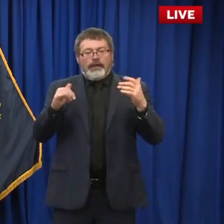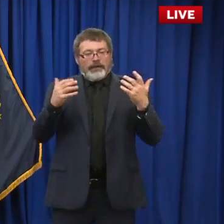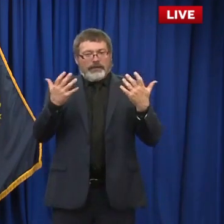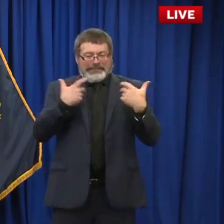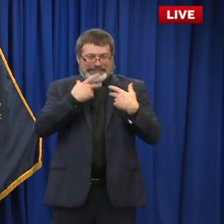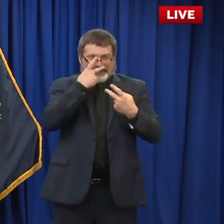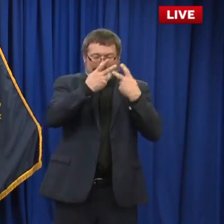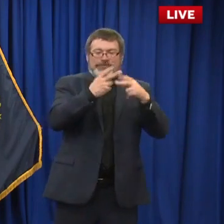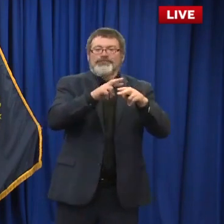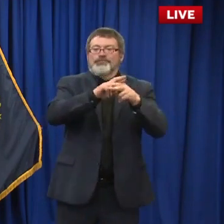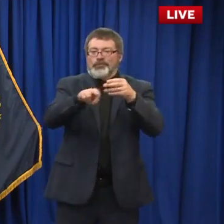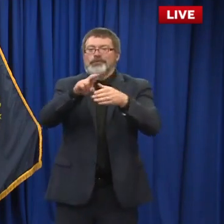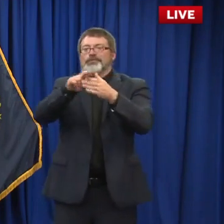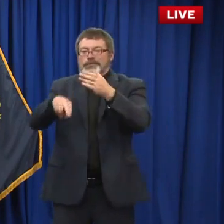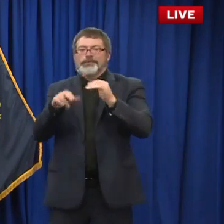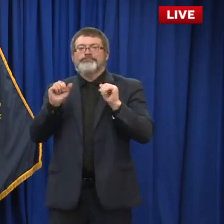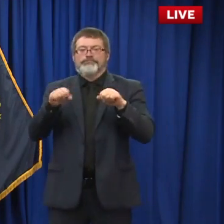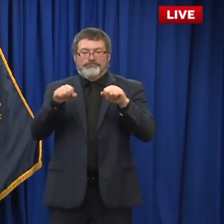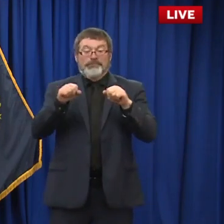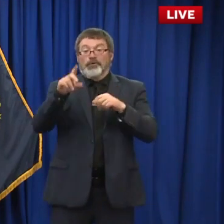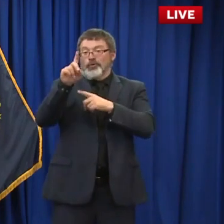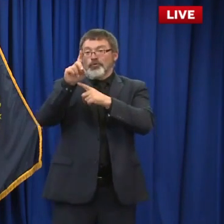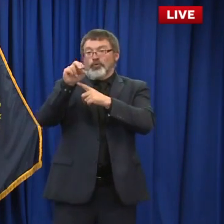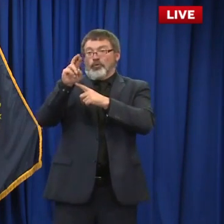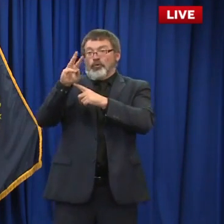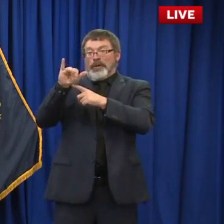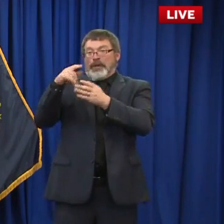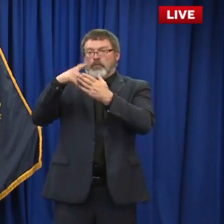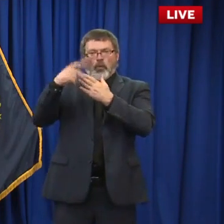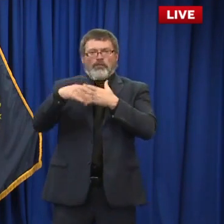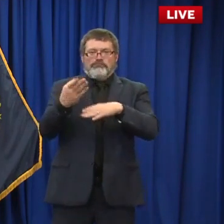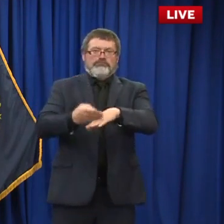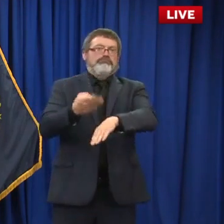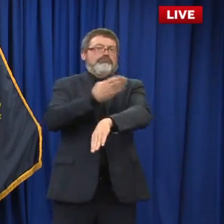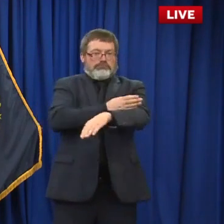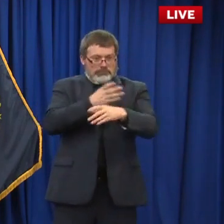A LOT OF MONEY INTO THAT SYSTEM NOW AND WE'RE GETTING THE RESULTS, RIGHT, THE NUMBERS ARE GOING DOWN.